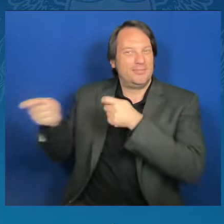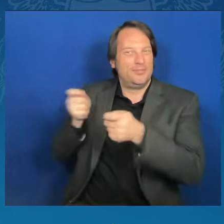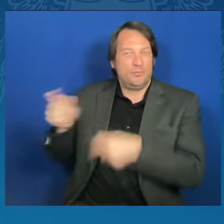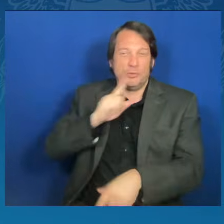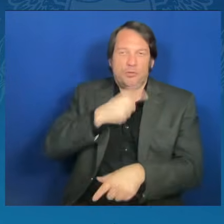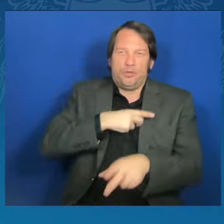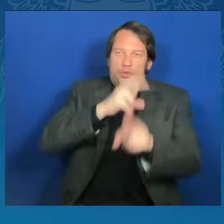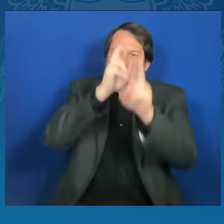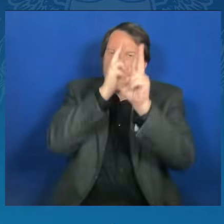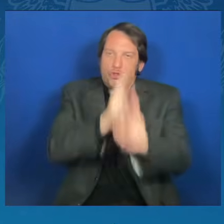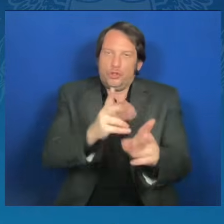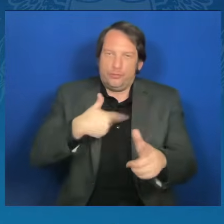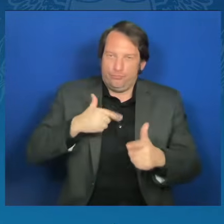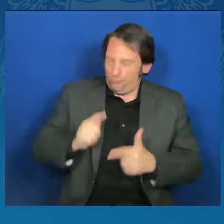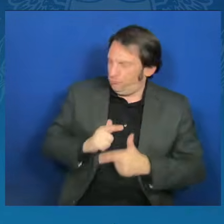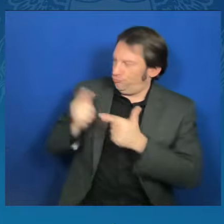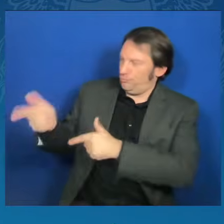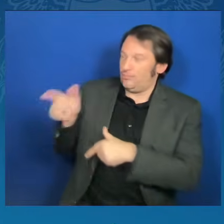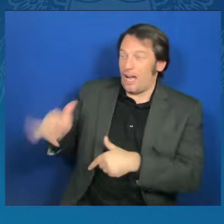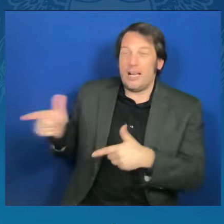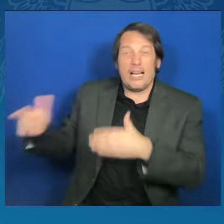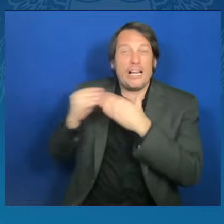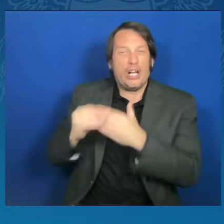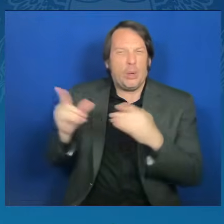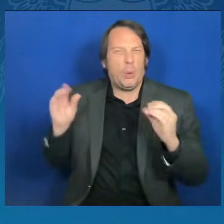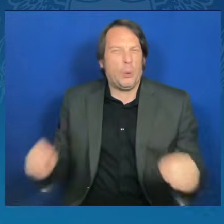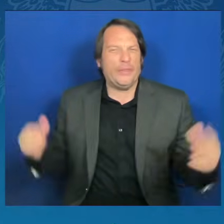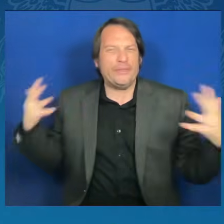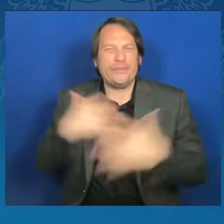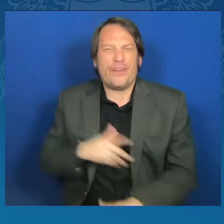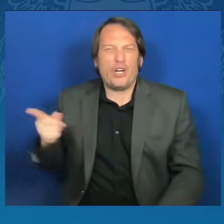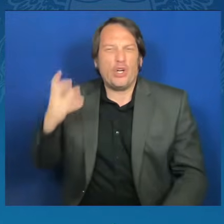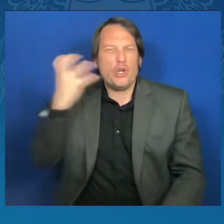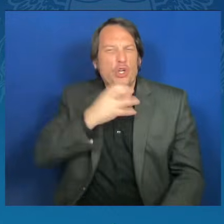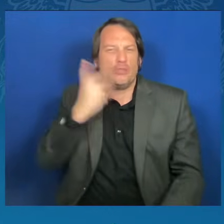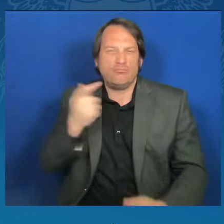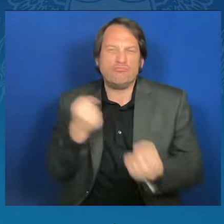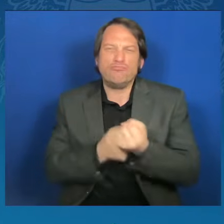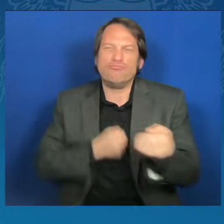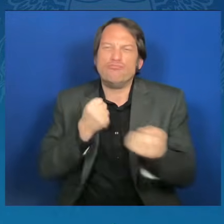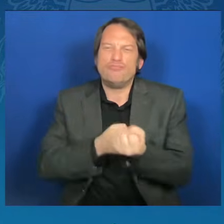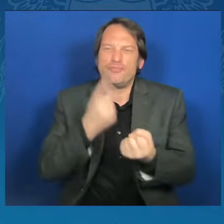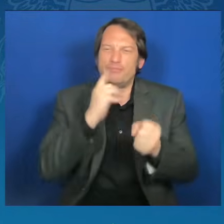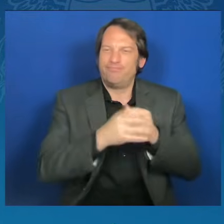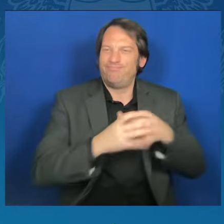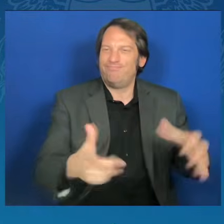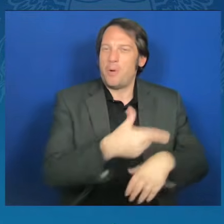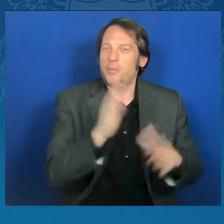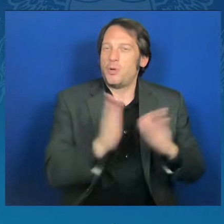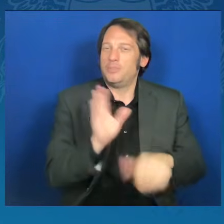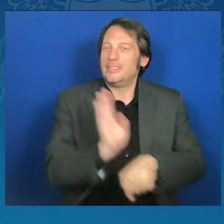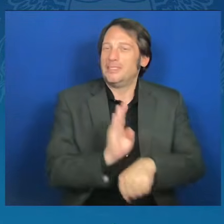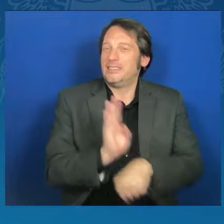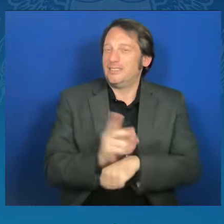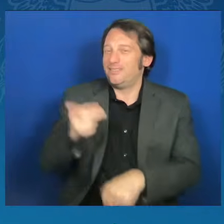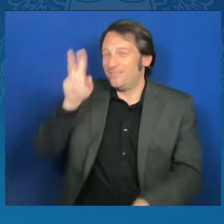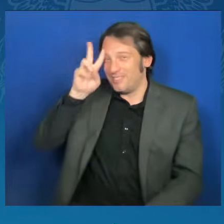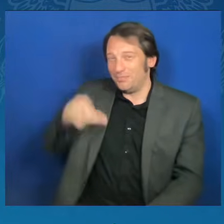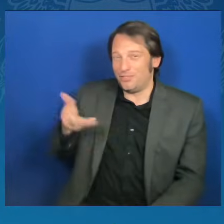The Vice President: Thank you. Thank you, Wally. Let me first start by thanking the governor, Roy Cooper.